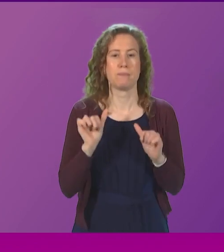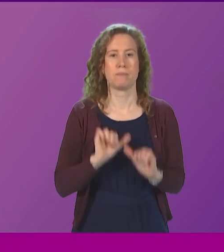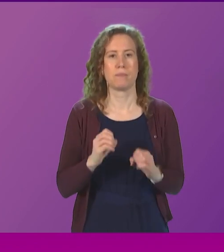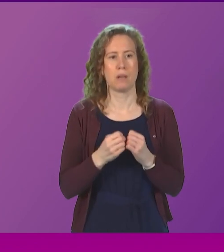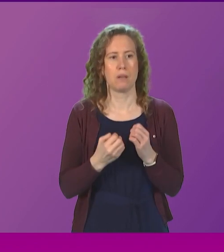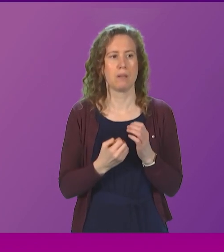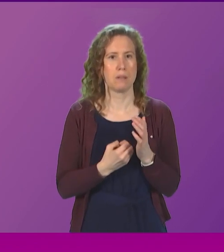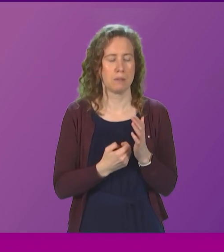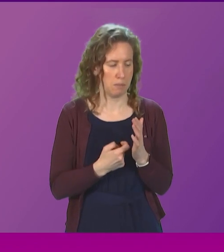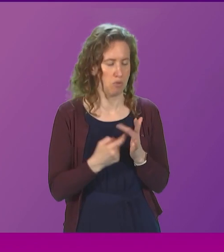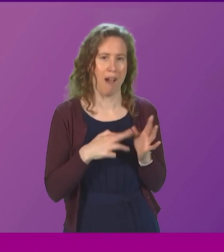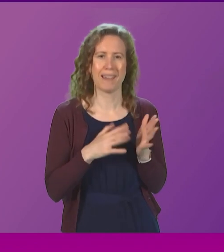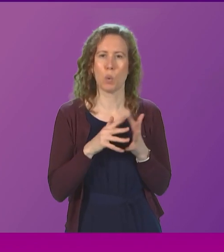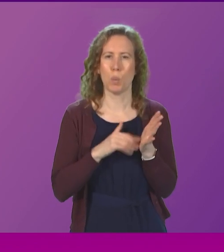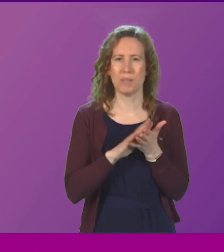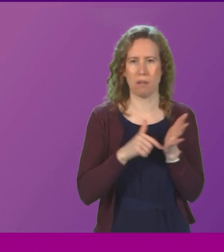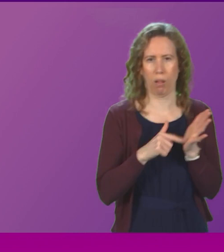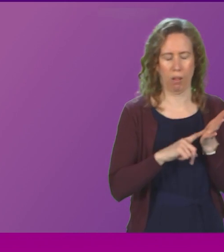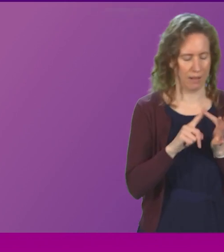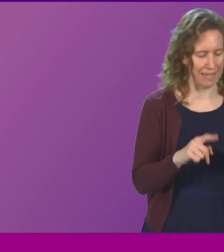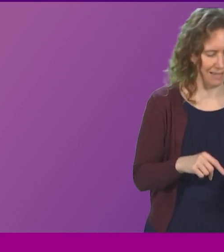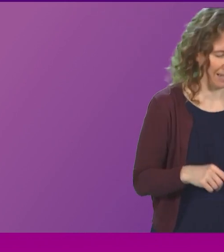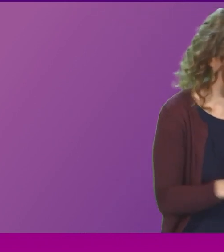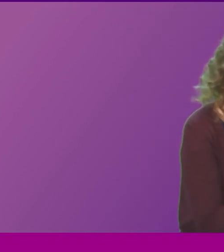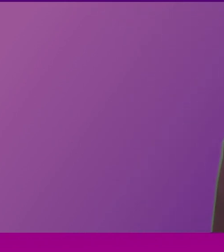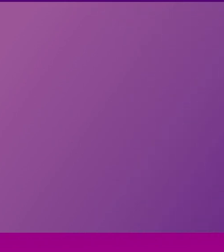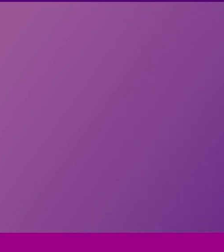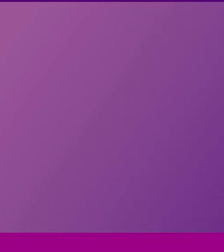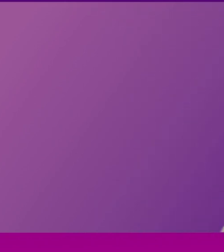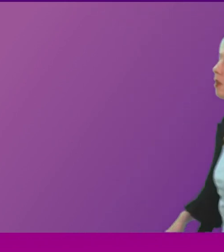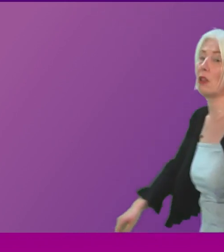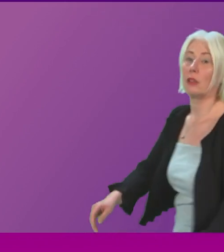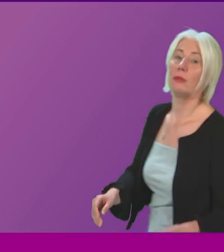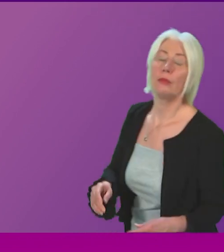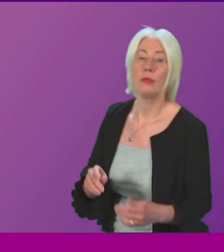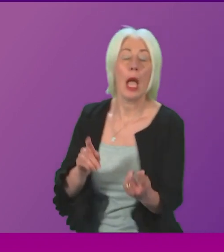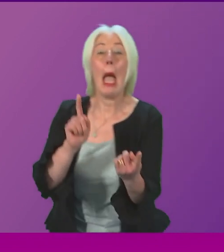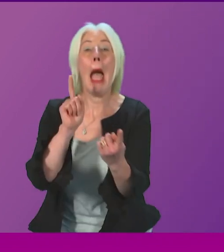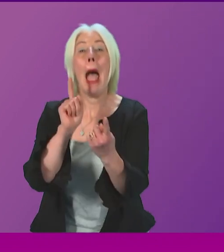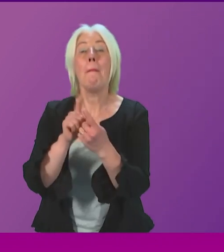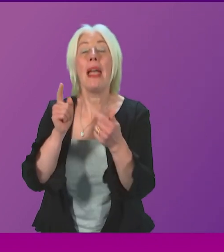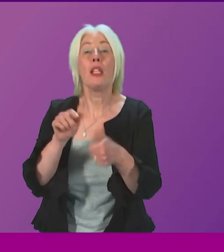that we make them. Earlier this week, I met with the chief superintendent of Lanarkshire police.